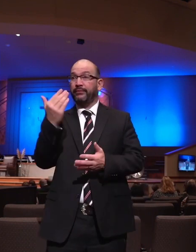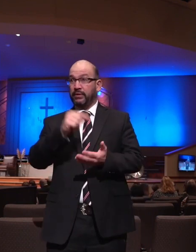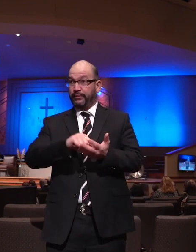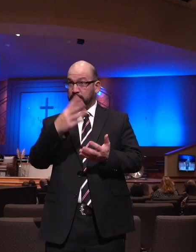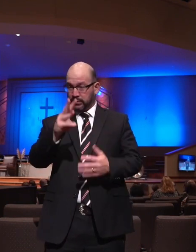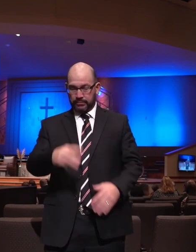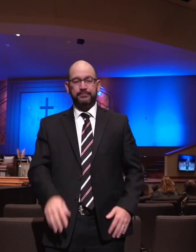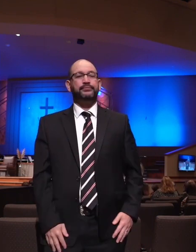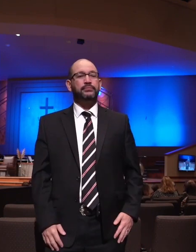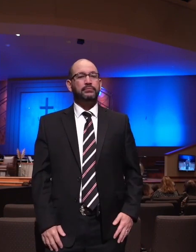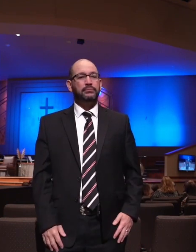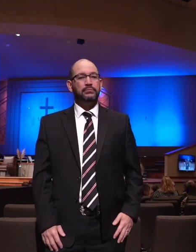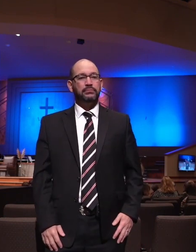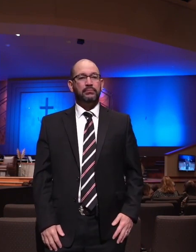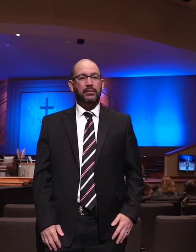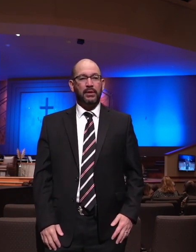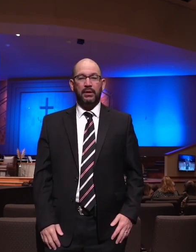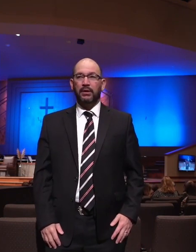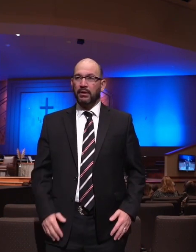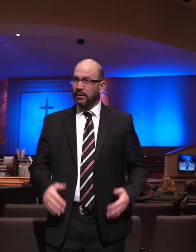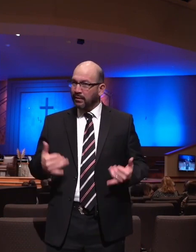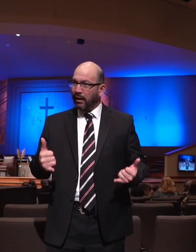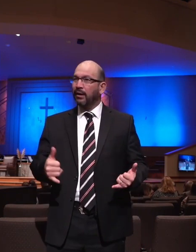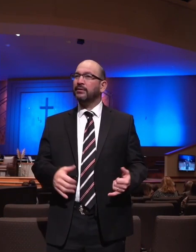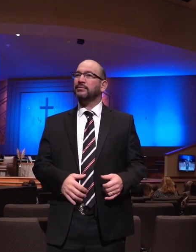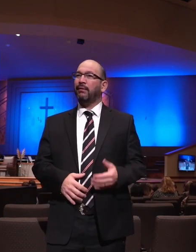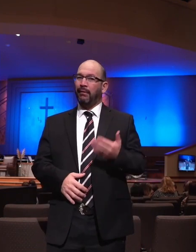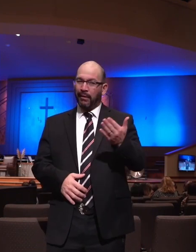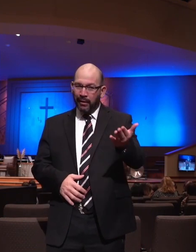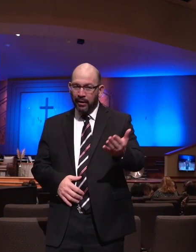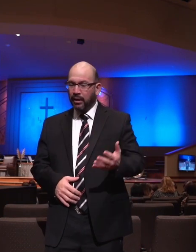and he returned now he's healed now he came out of the Jordan he's healed and